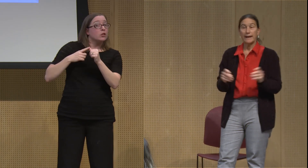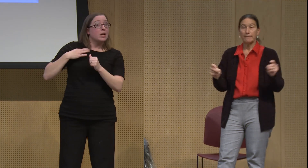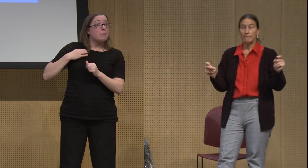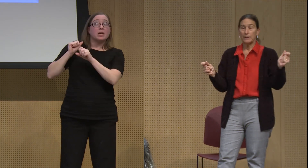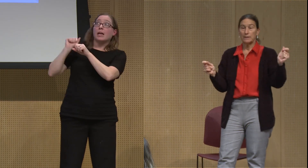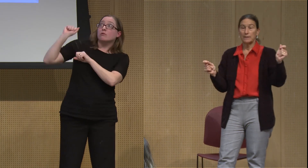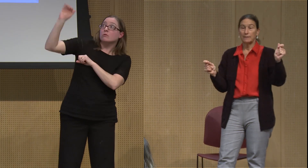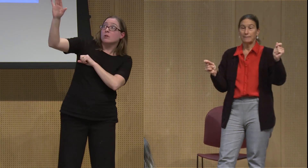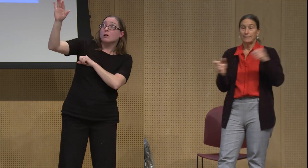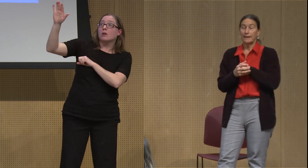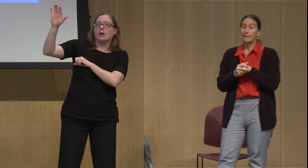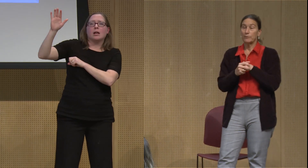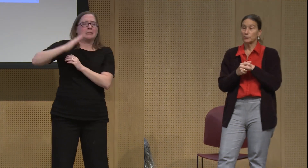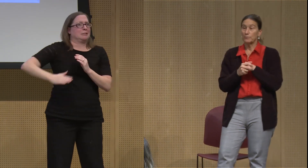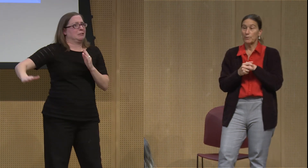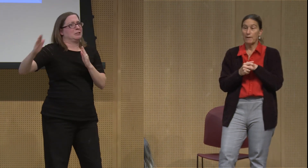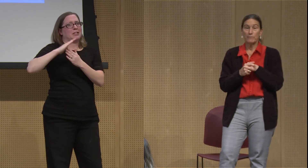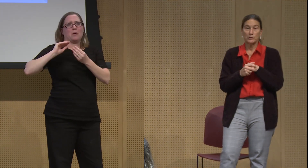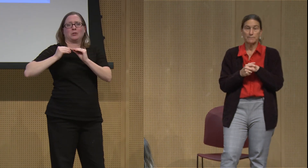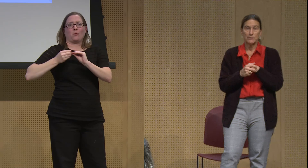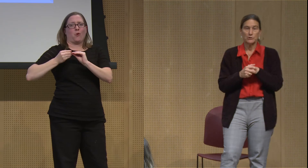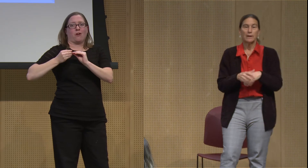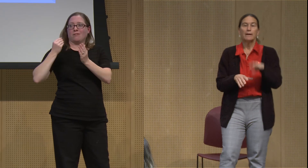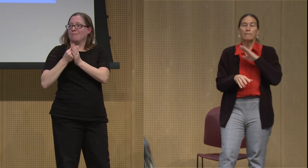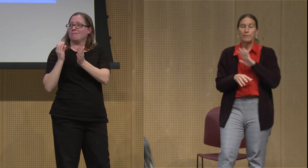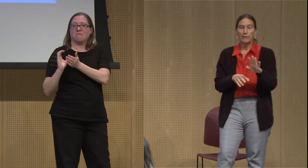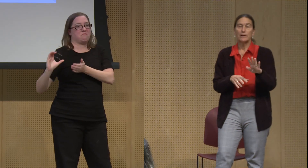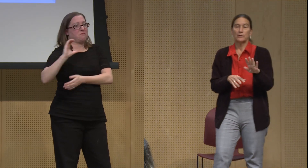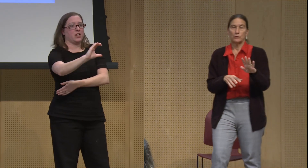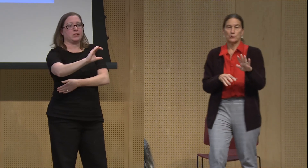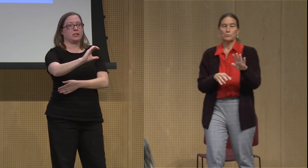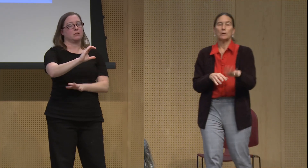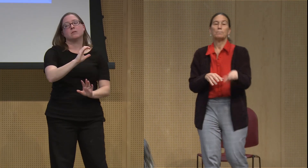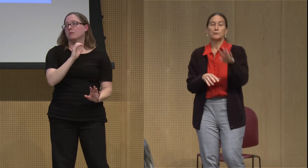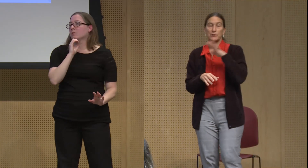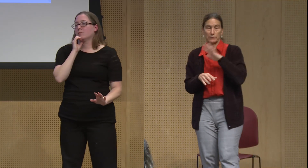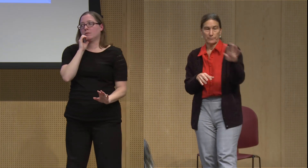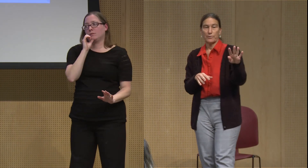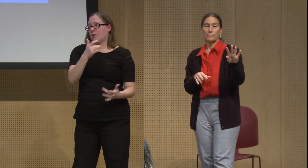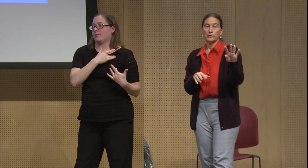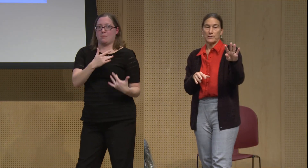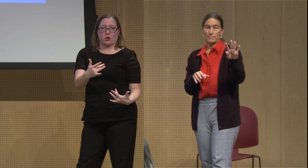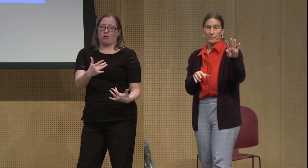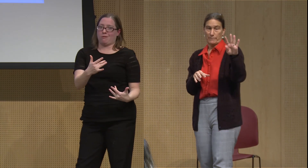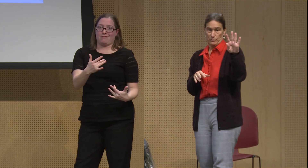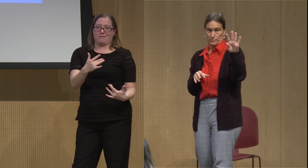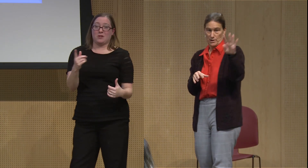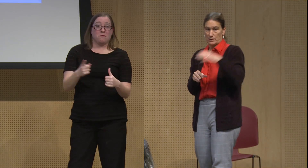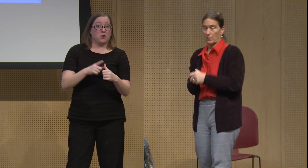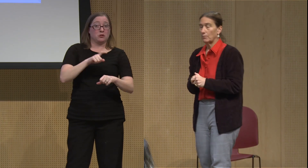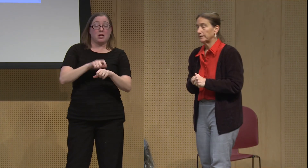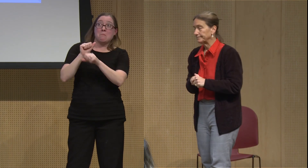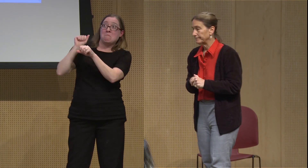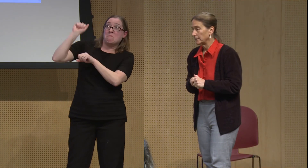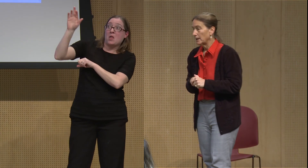FUNDED IN THE FIRST-- WITH MY FIRST SUBMISSION. VERY UNUSUAL, PARTICULARLY FOR THE FIRST TIME YOU'VE EVER DONE AN R01,